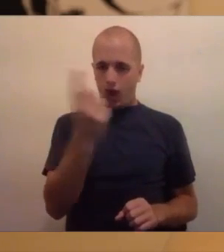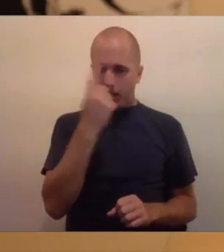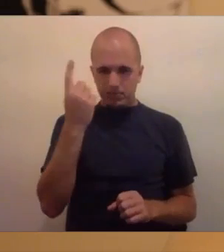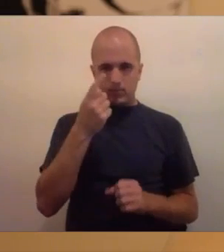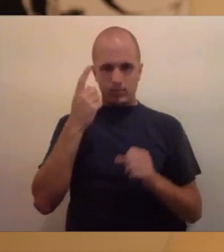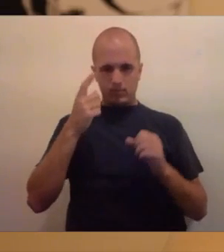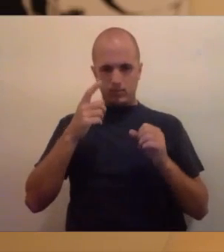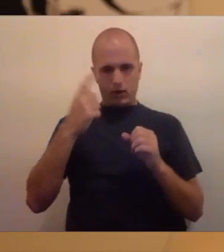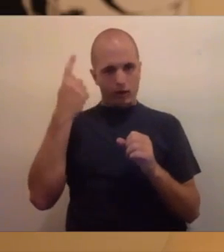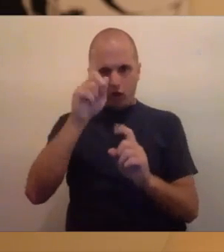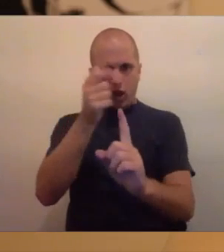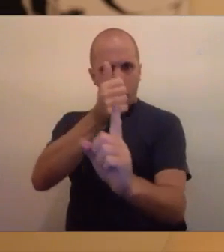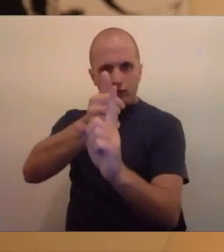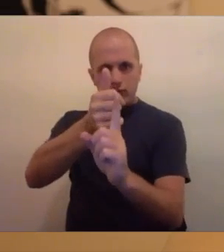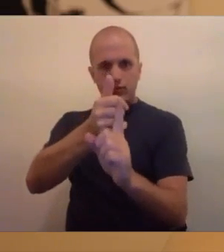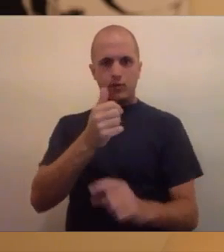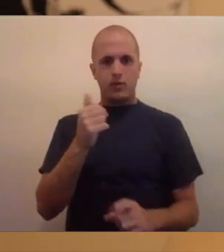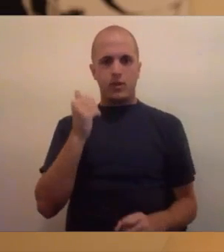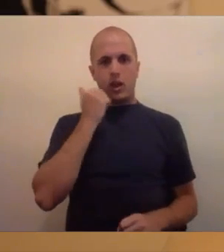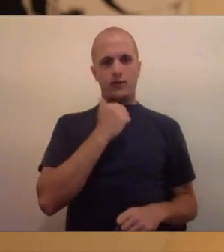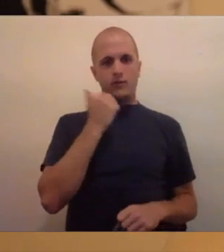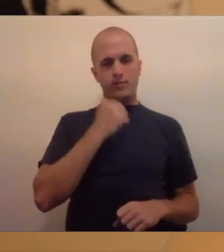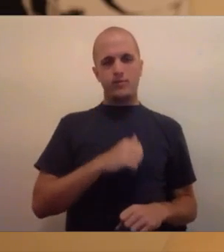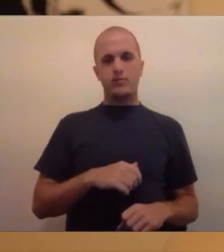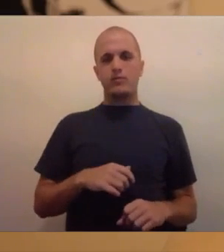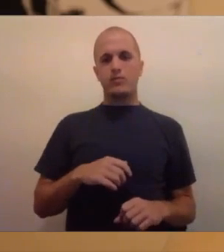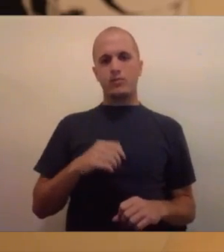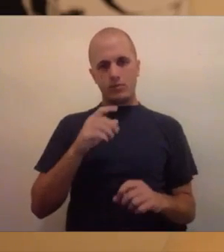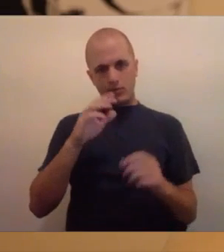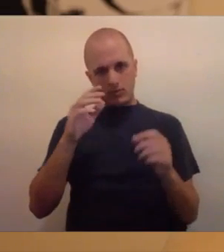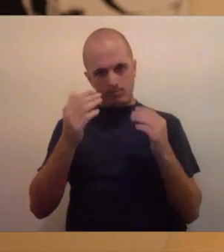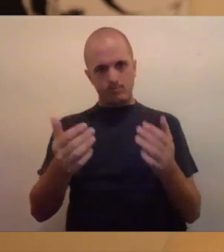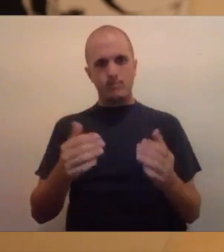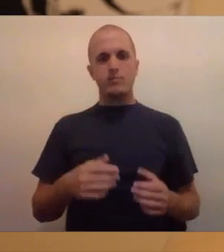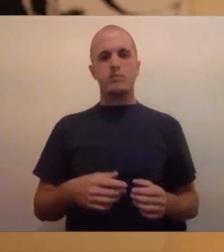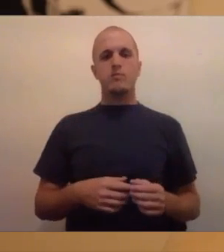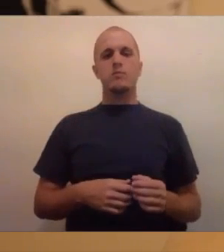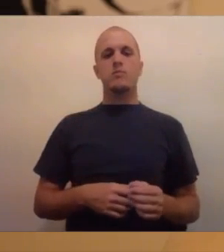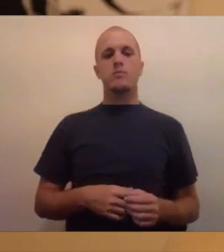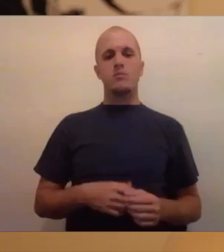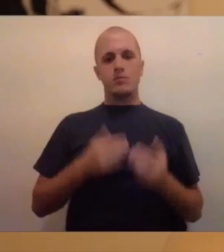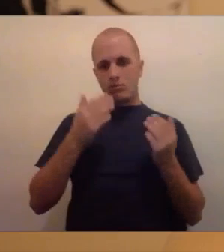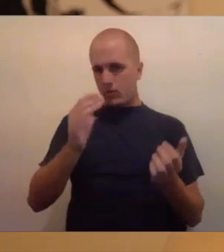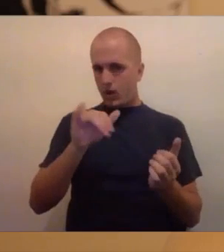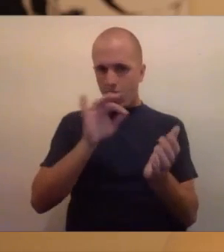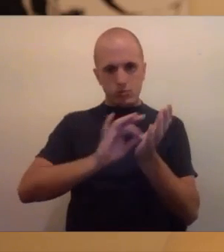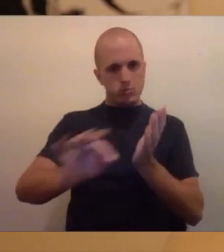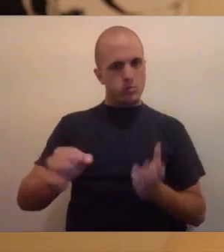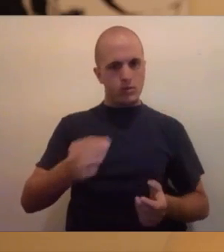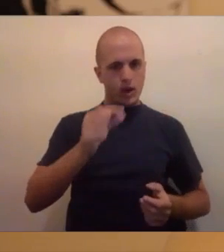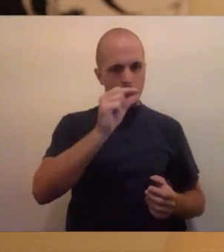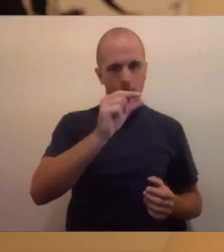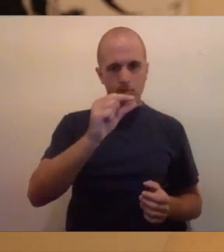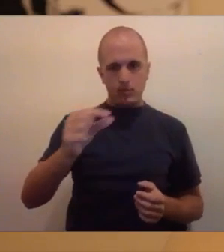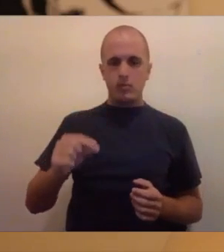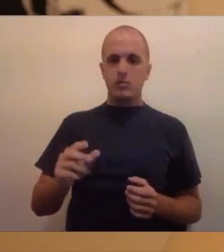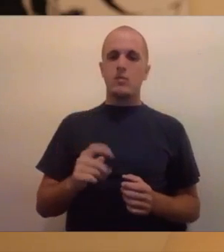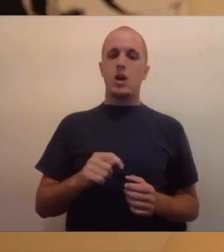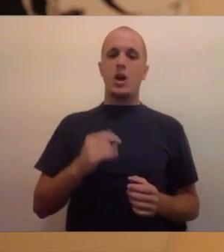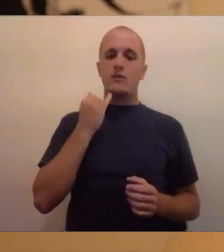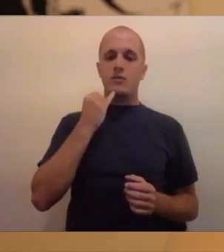you will, and I am telling you, if you do something every day for you, you will